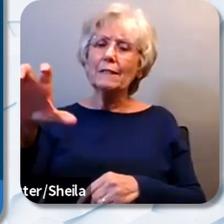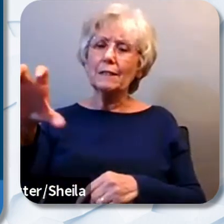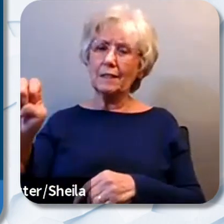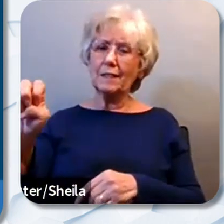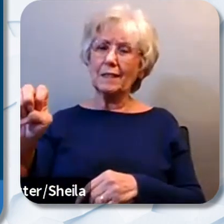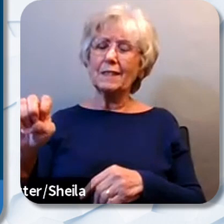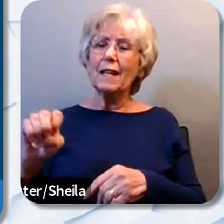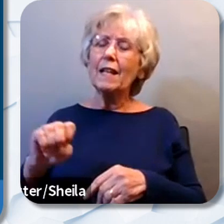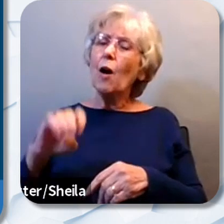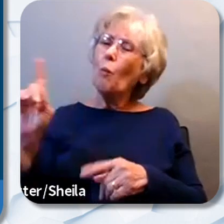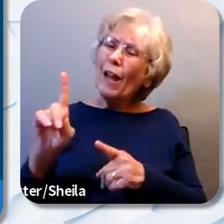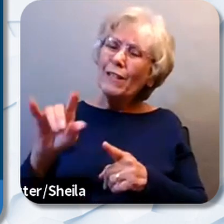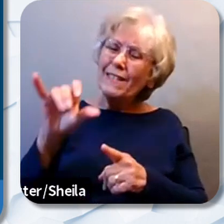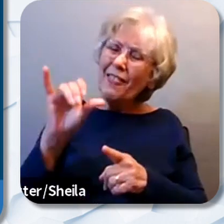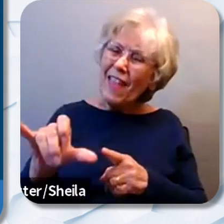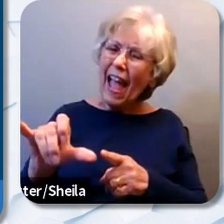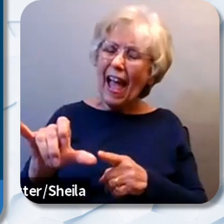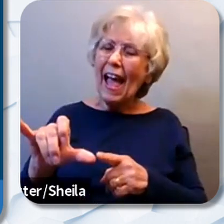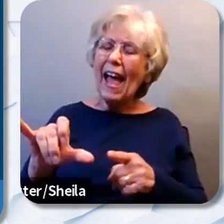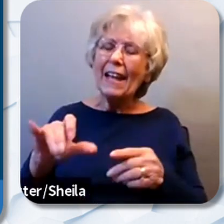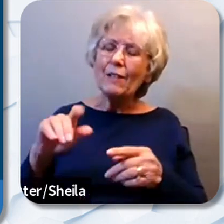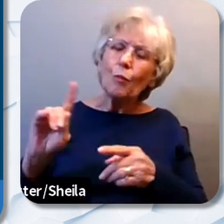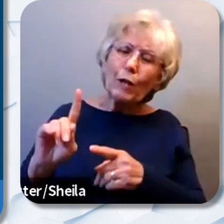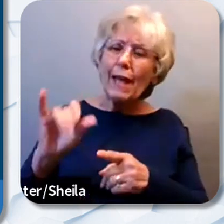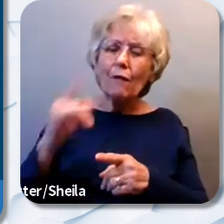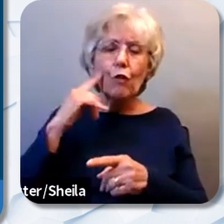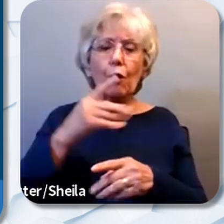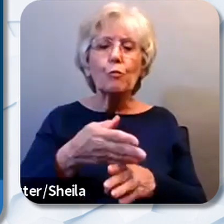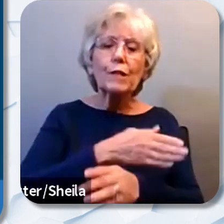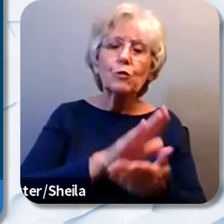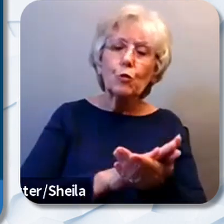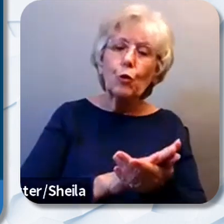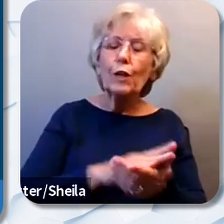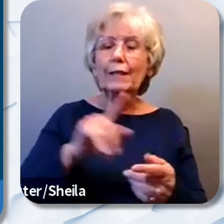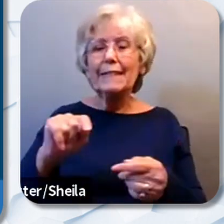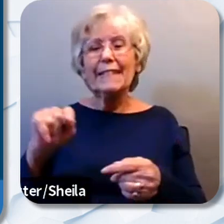where does governance fit for preschool and tk at your district. We got a sense of it